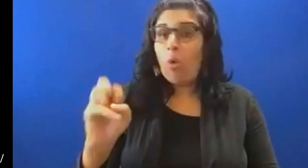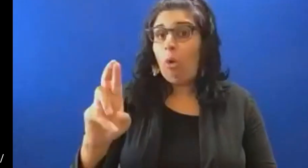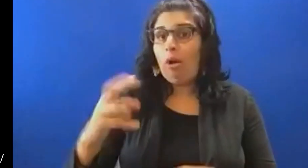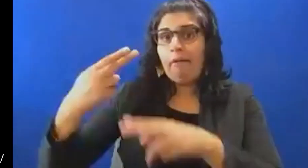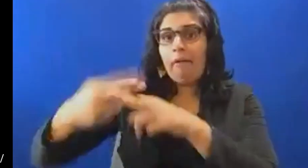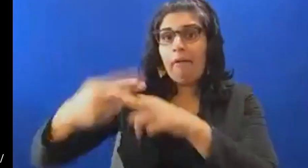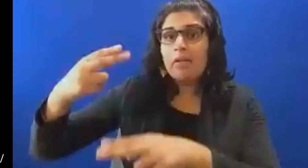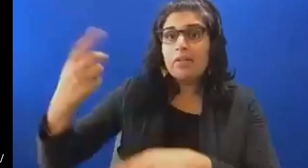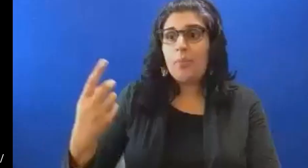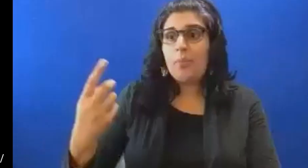terms to refer to somebody.